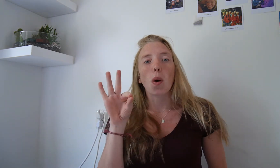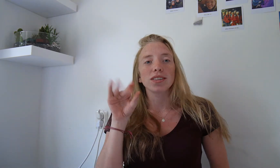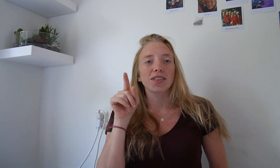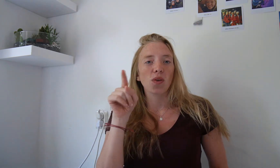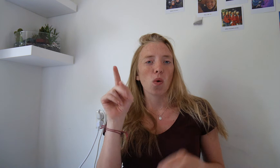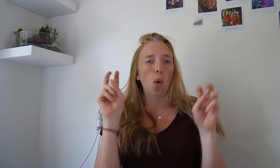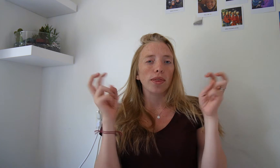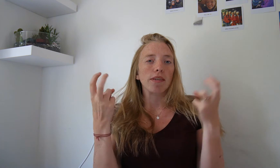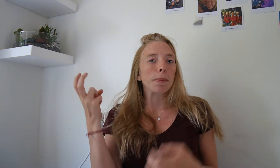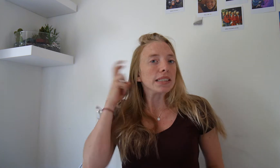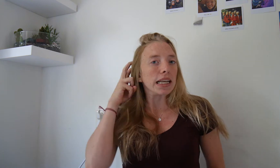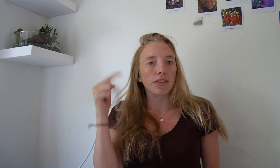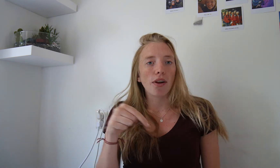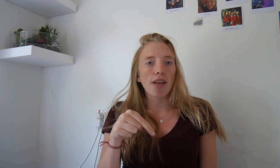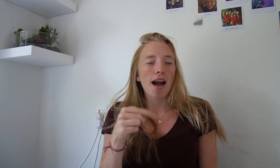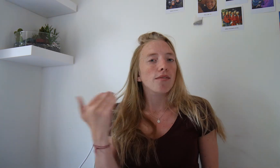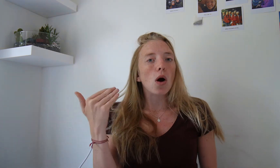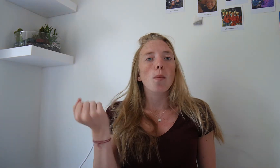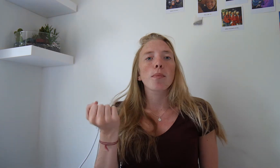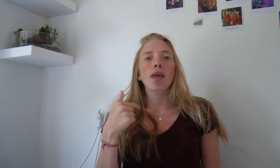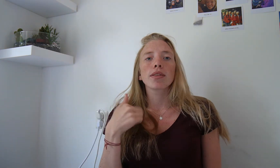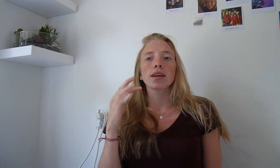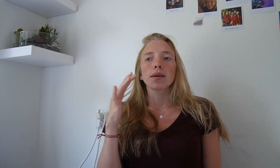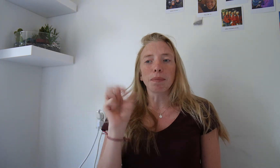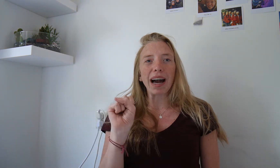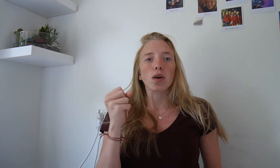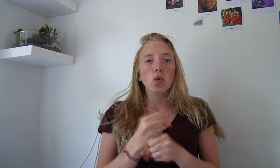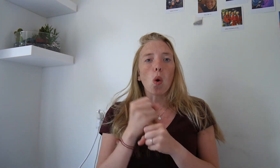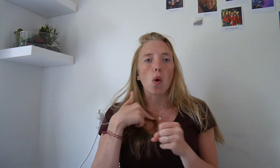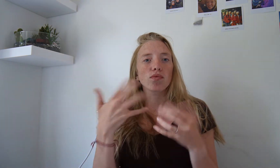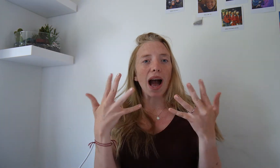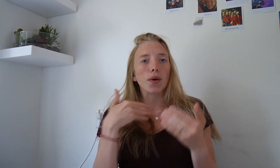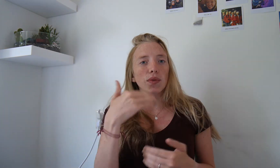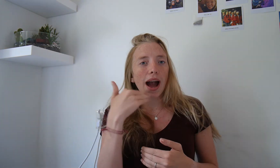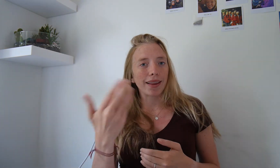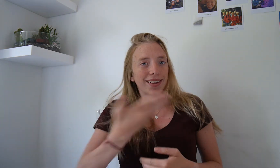Today I decided to tell you about Cochlear Implants (CI). Why? I often get questions about it,